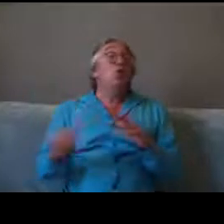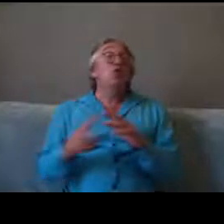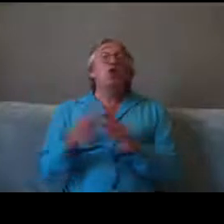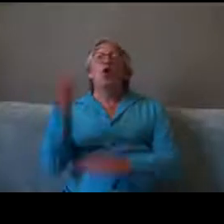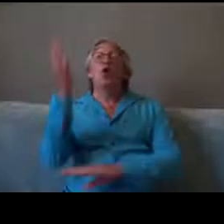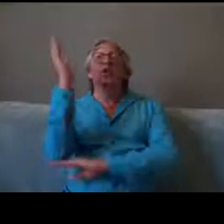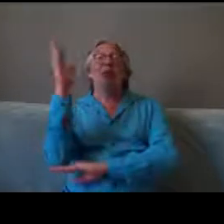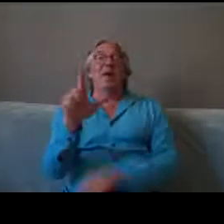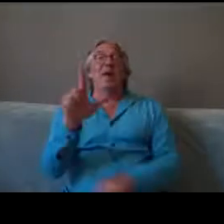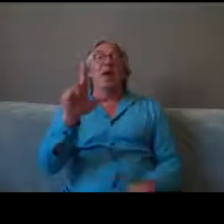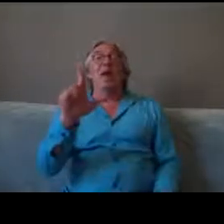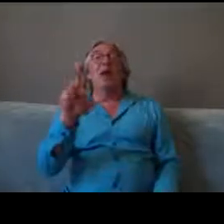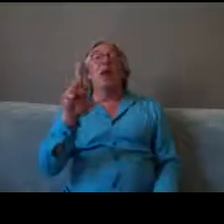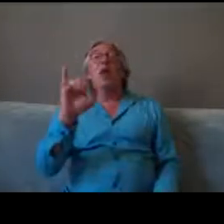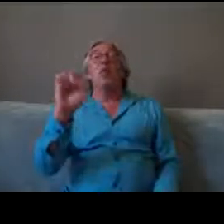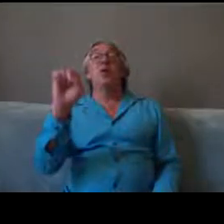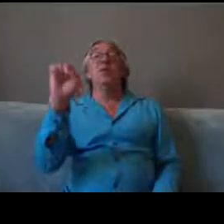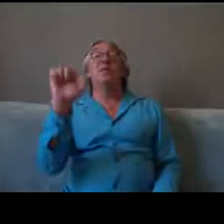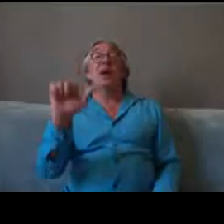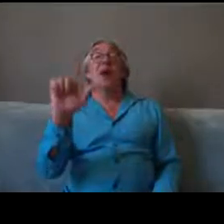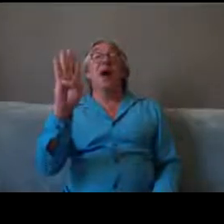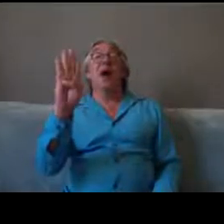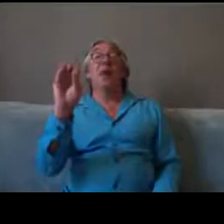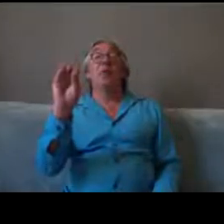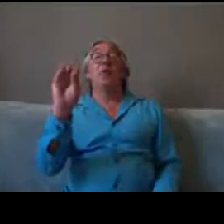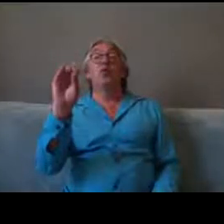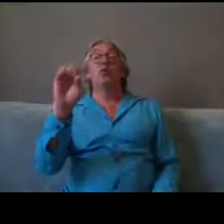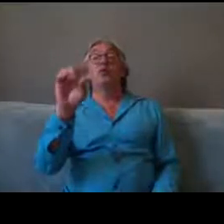the chair of the Youth Committee, Kamil Goungor will conclude.